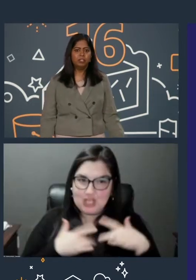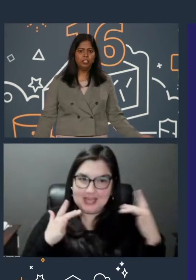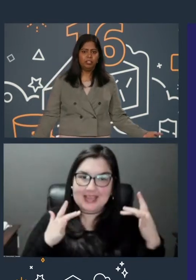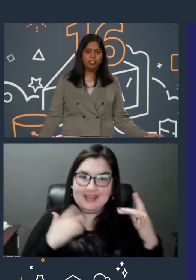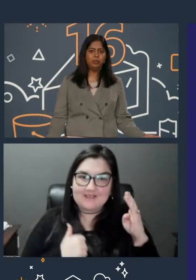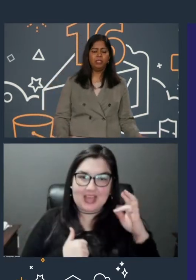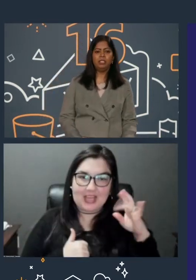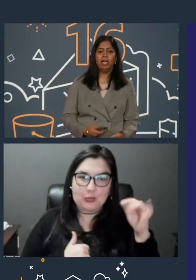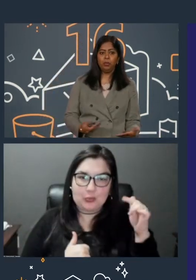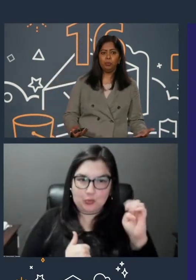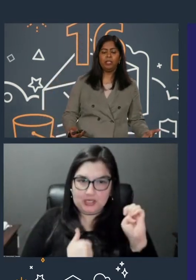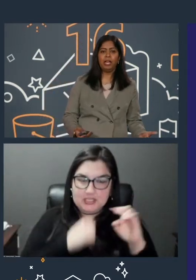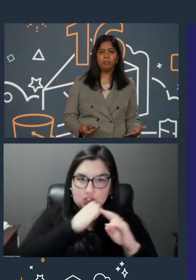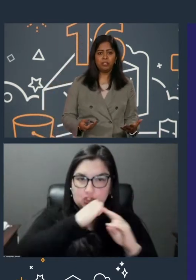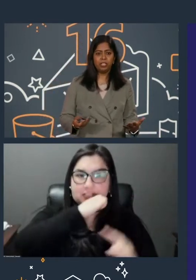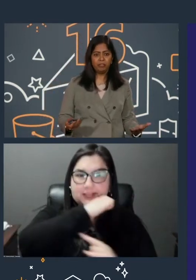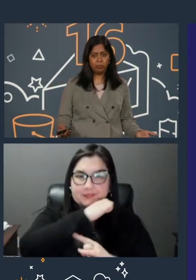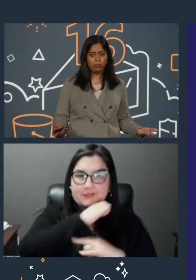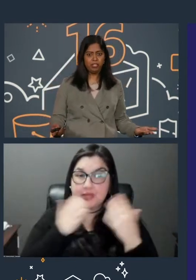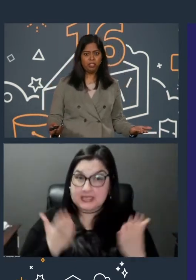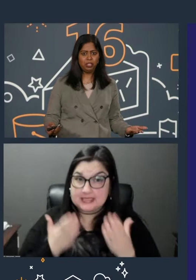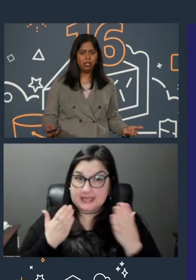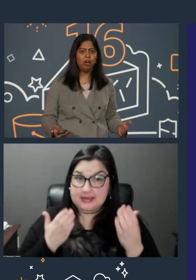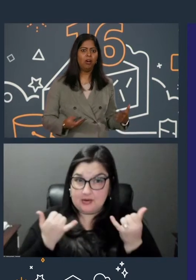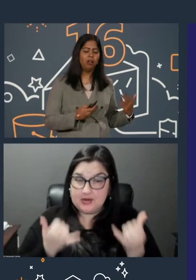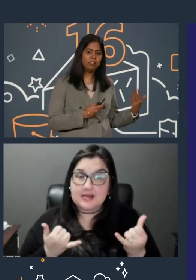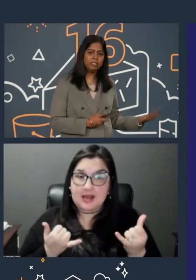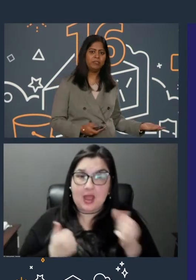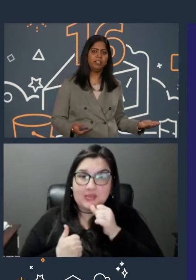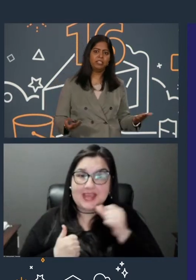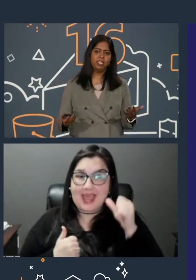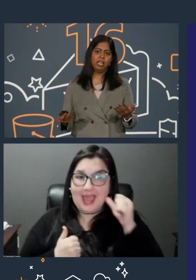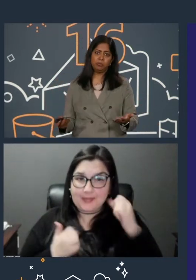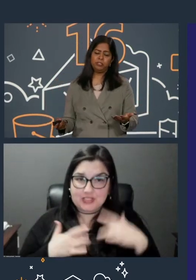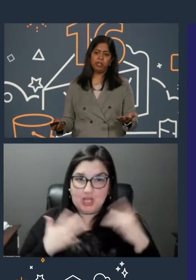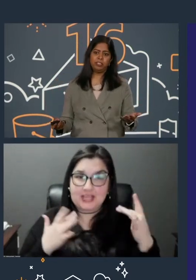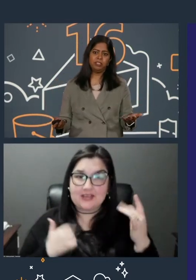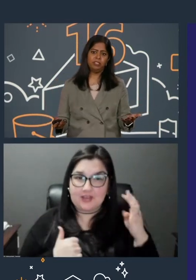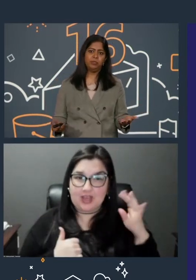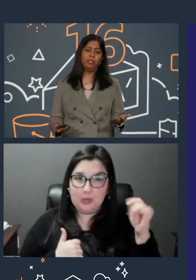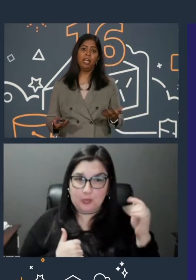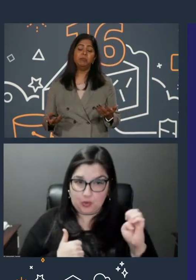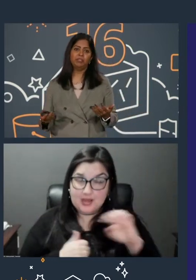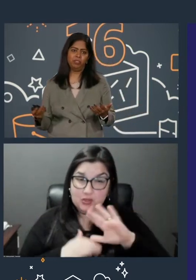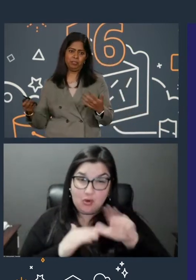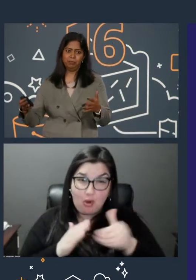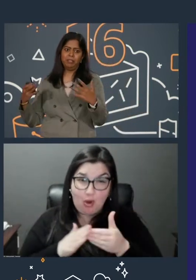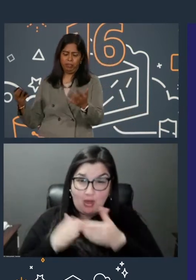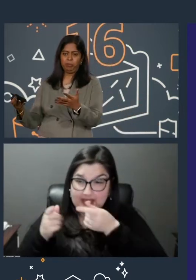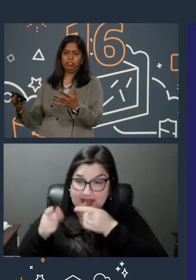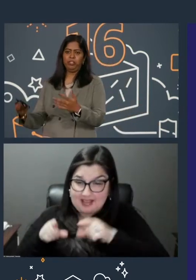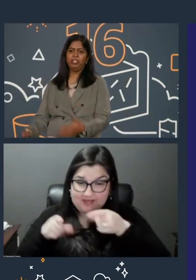So here now with Amazon EventBridge, all these events can now be directed to an Amazon EventBridge, right?